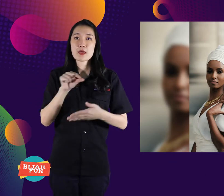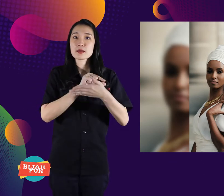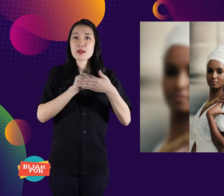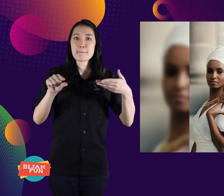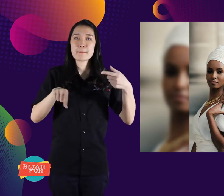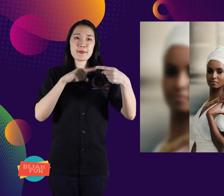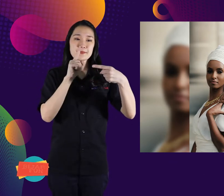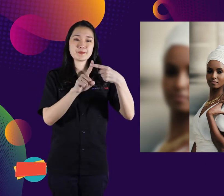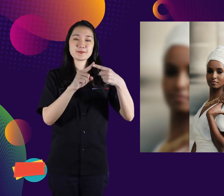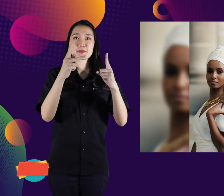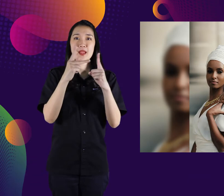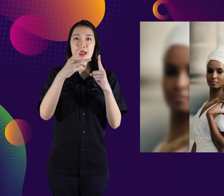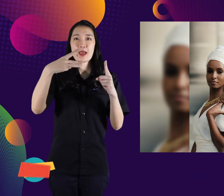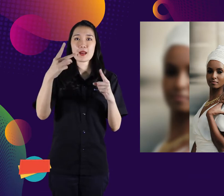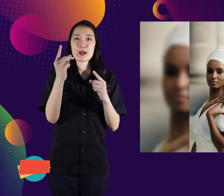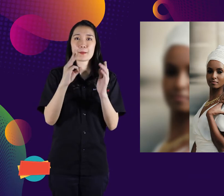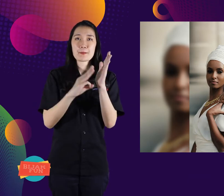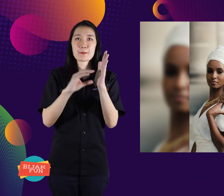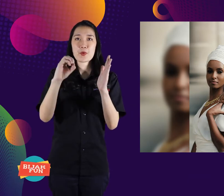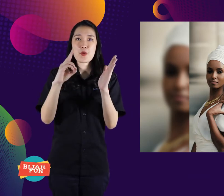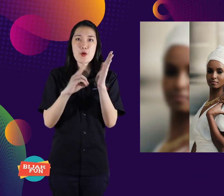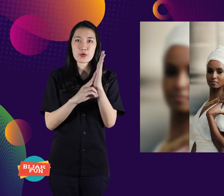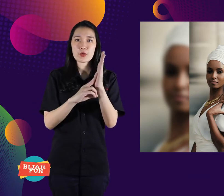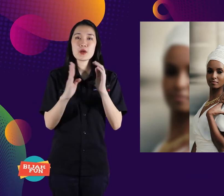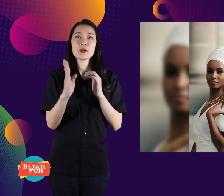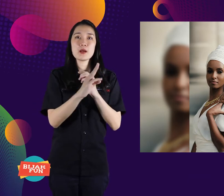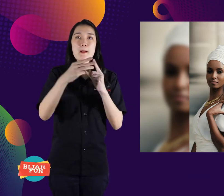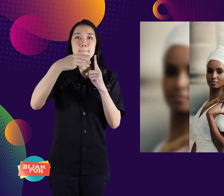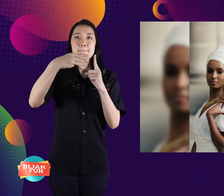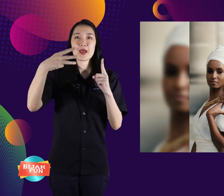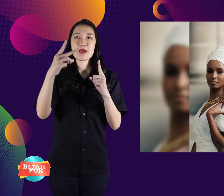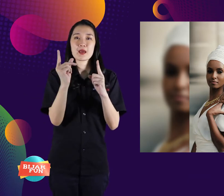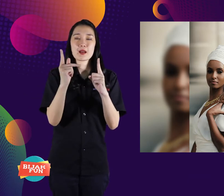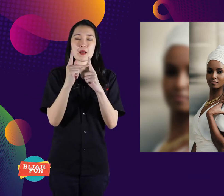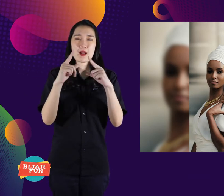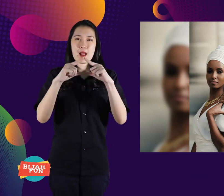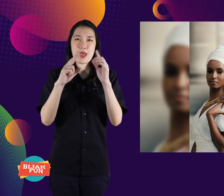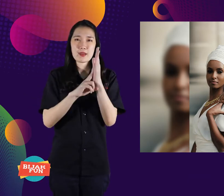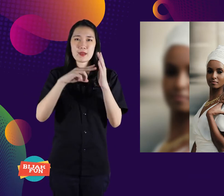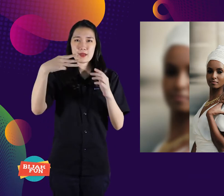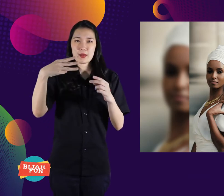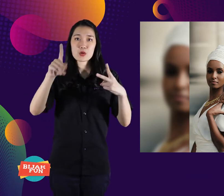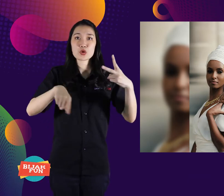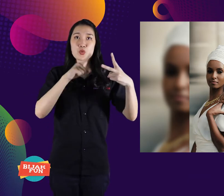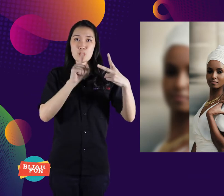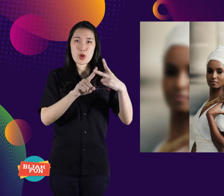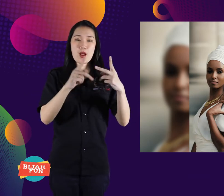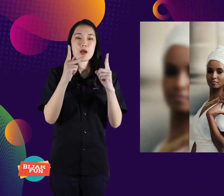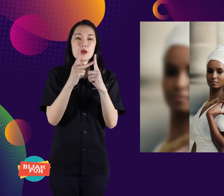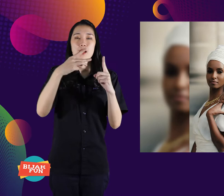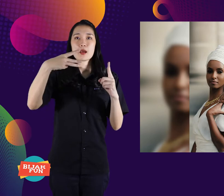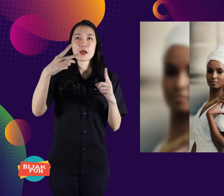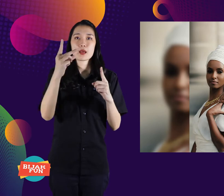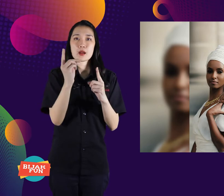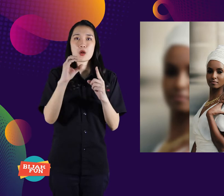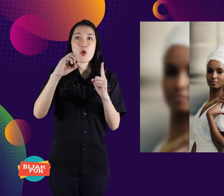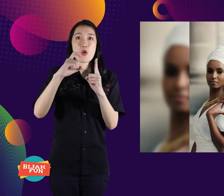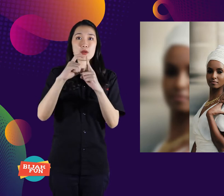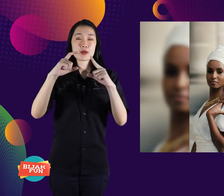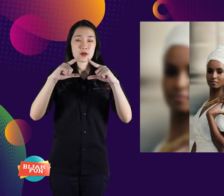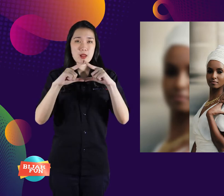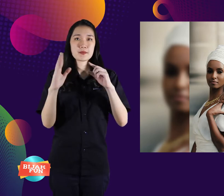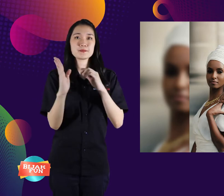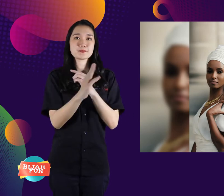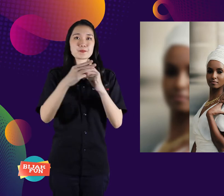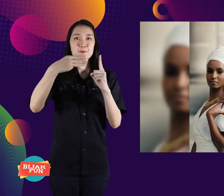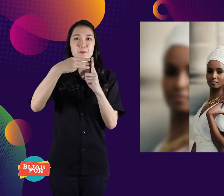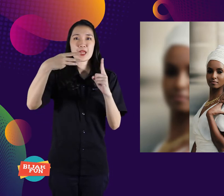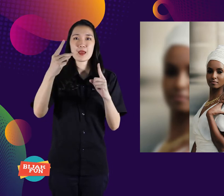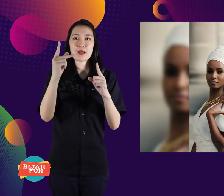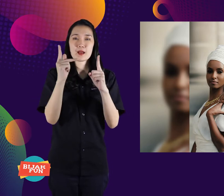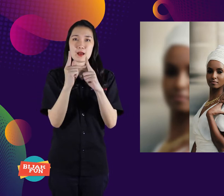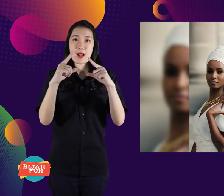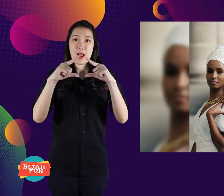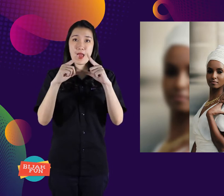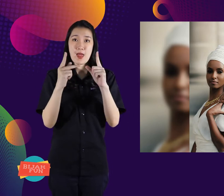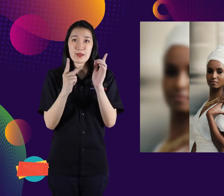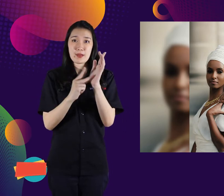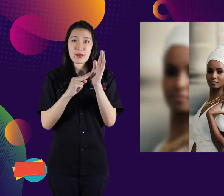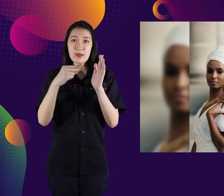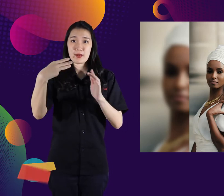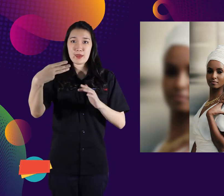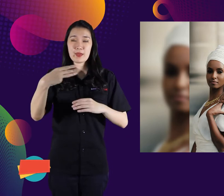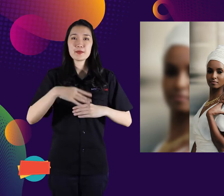Their names, Hermon and Heroda Berhane.